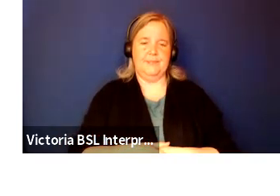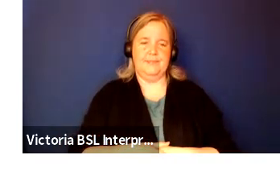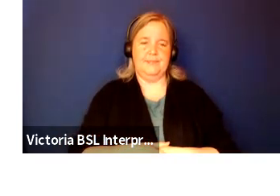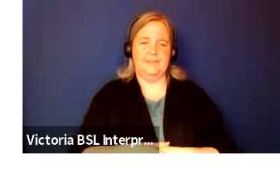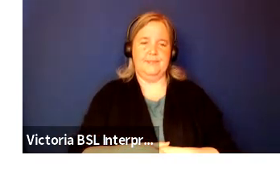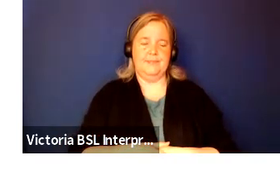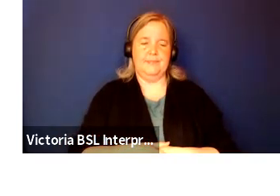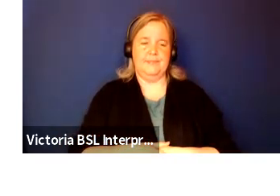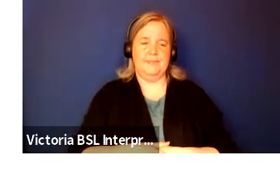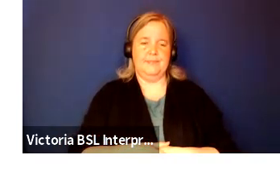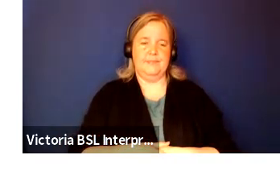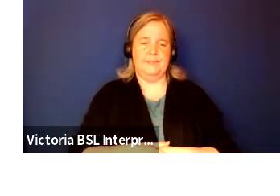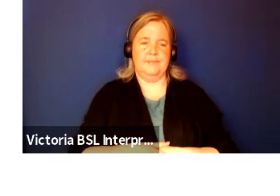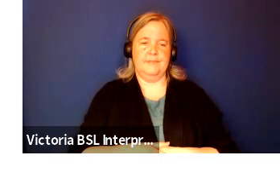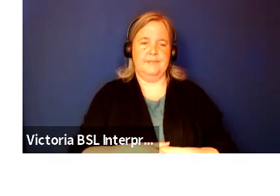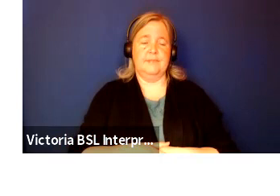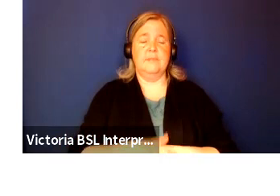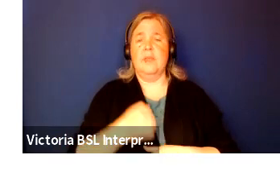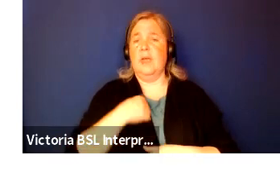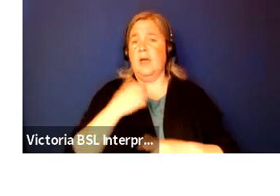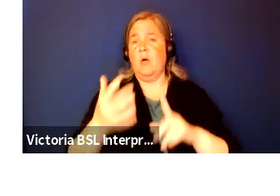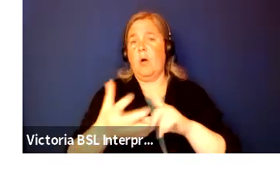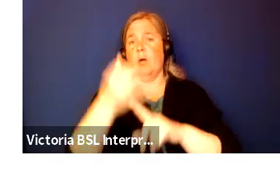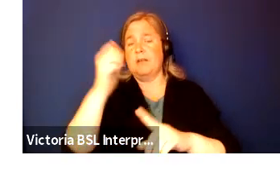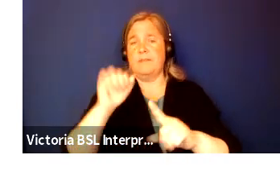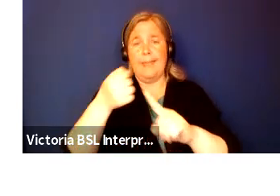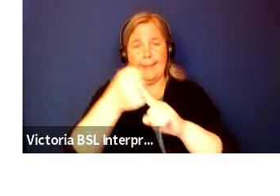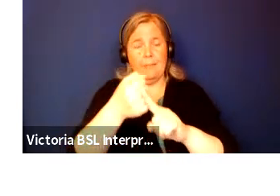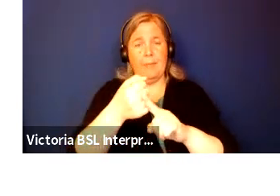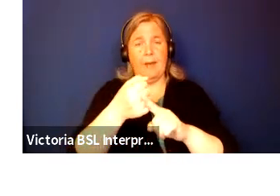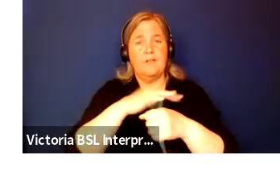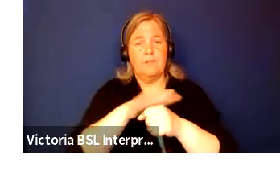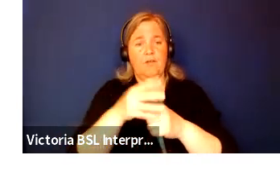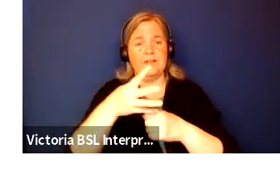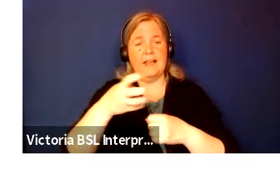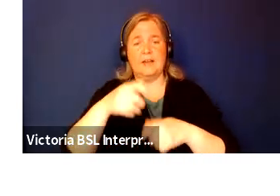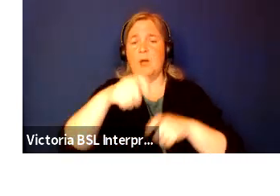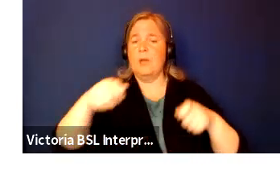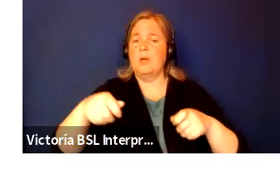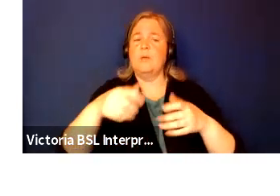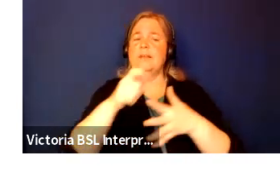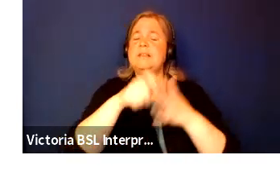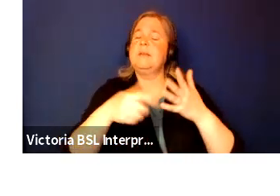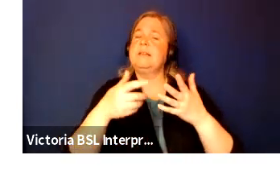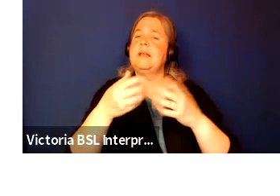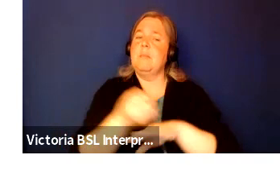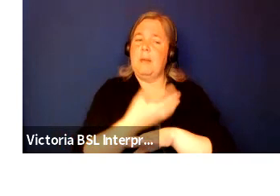Our objective is the impact of the COVID-19 on persons with disabilities in Bangladesh. Data